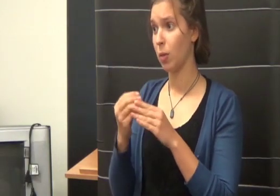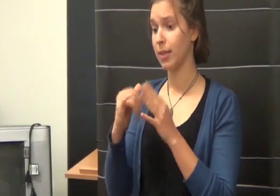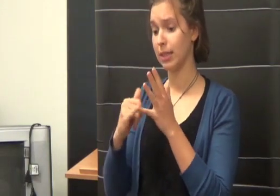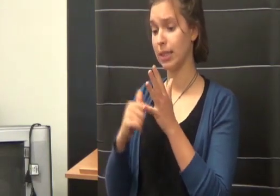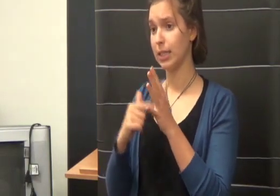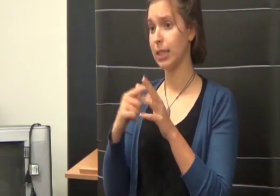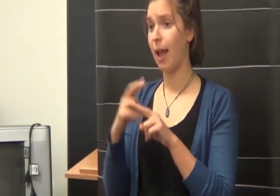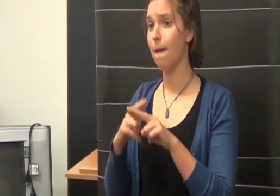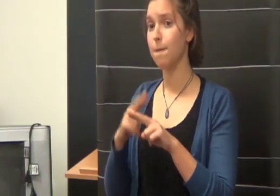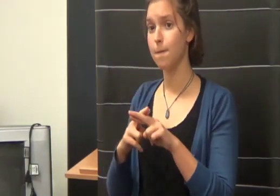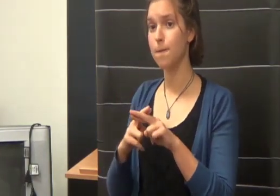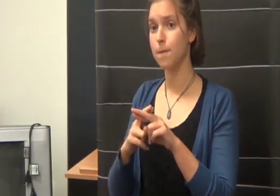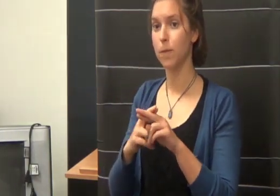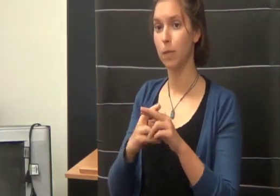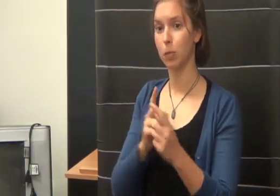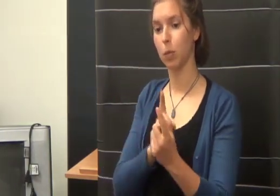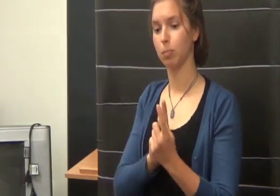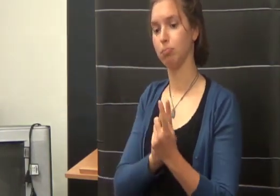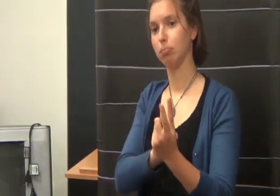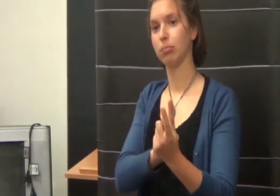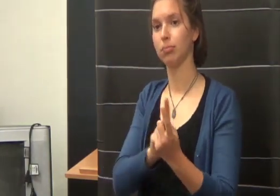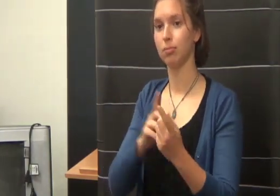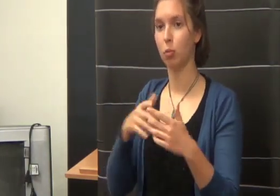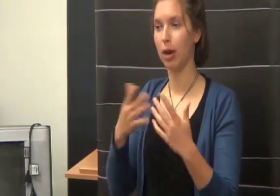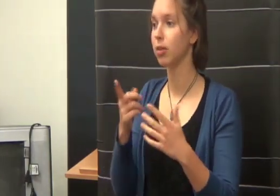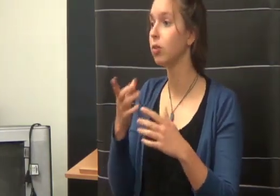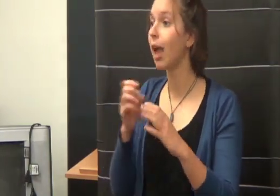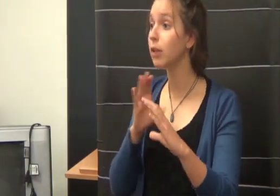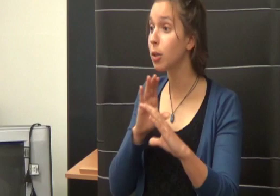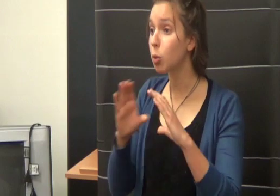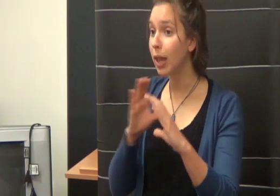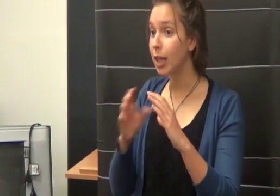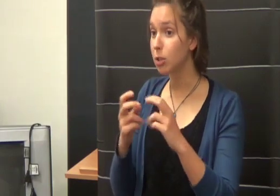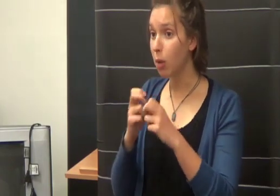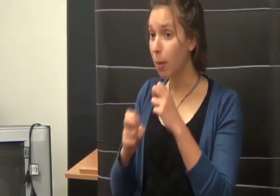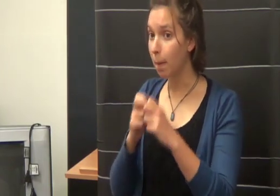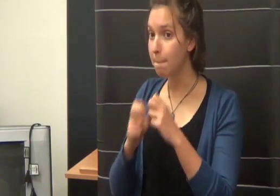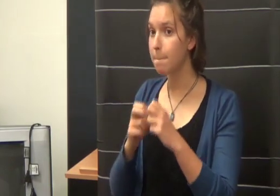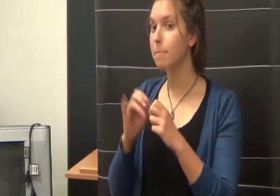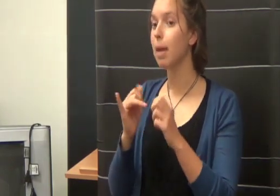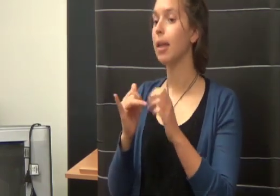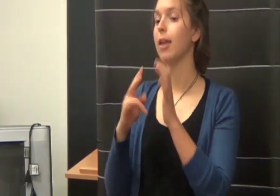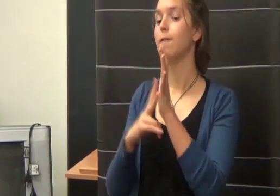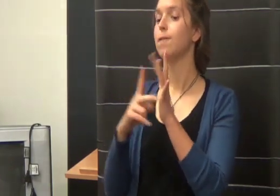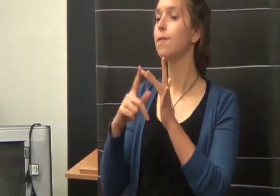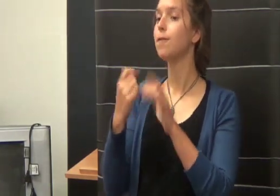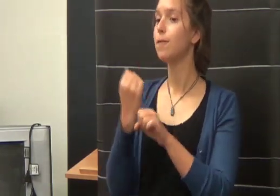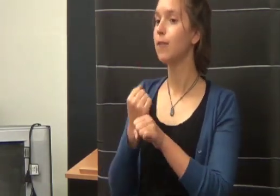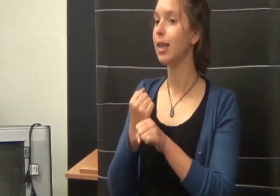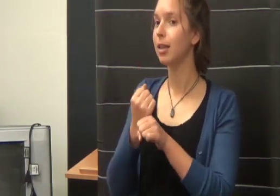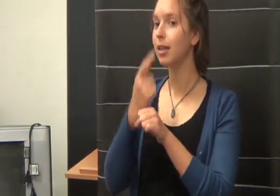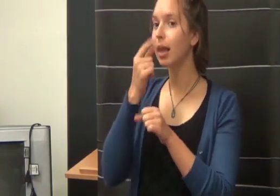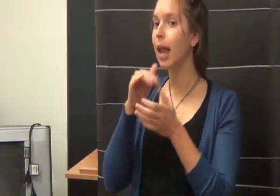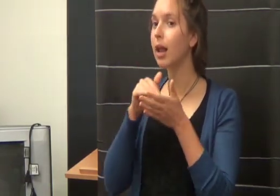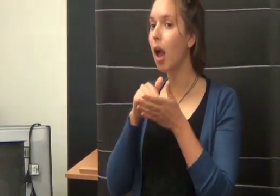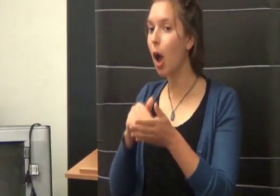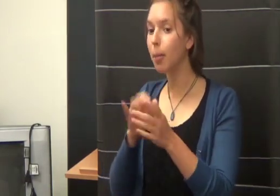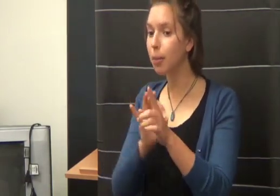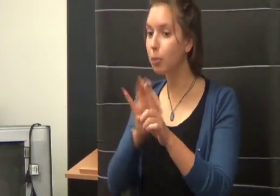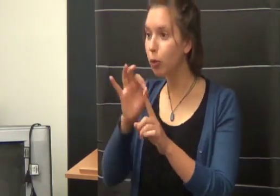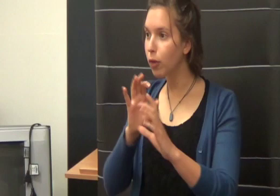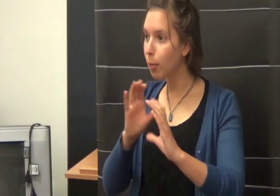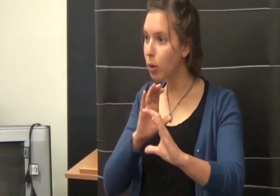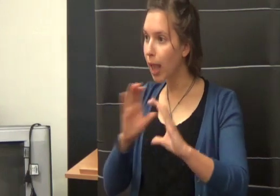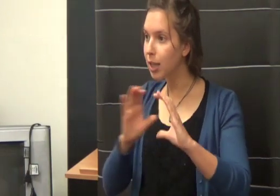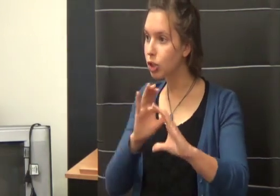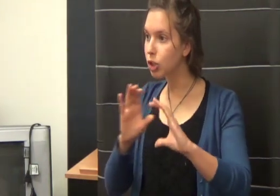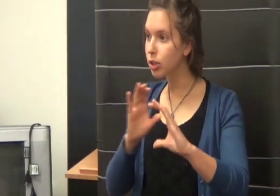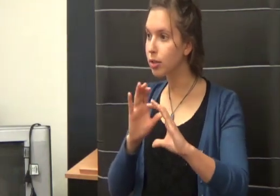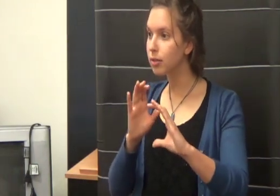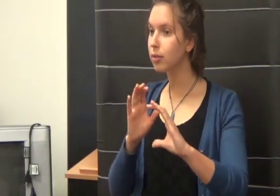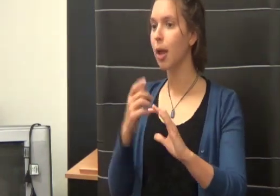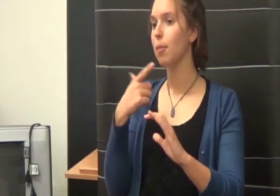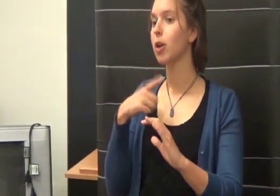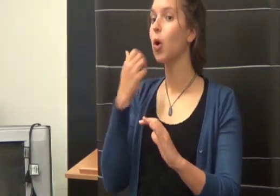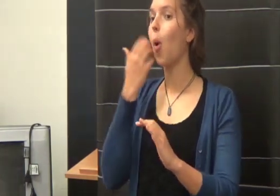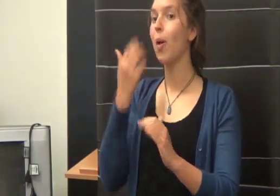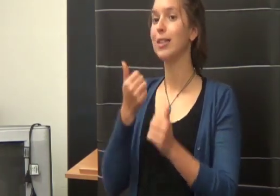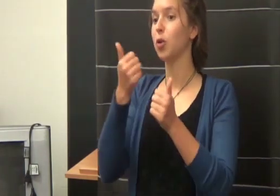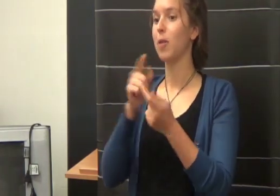If you are working with staff and there are communication issues it can be a way to look